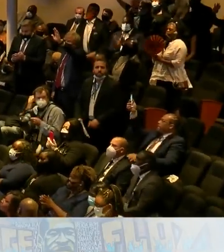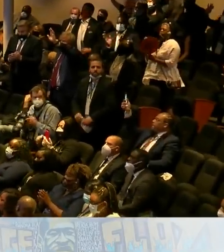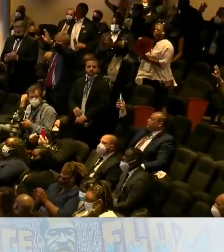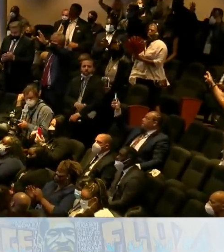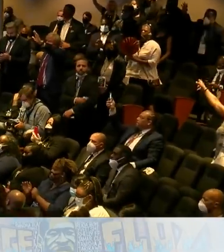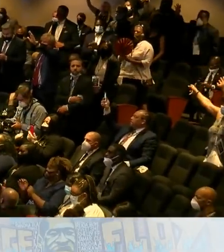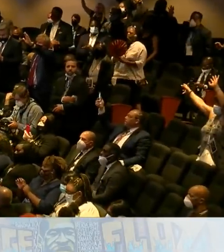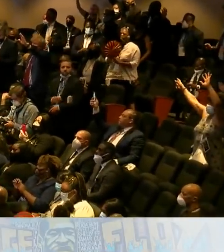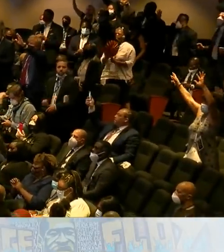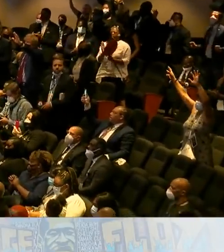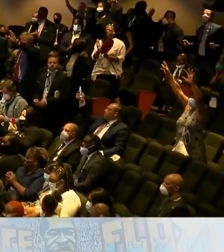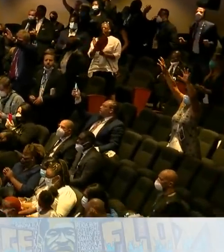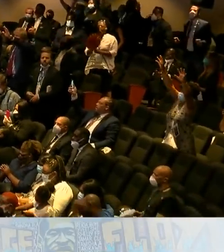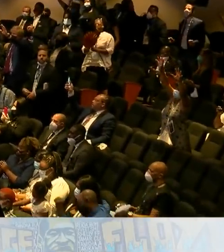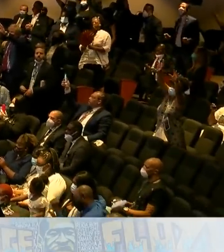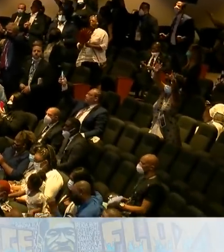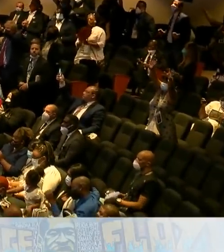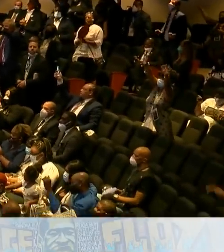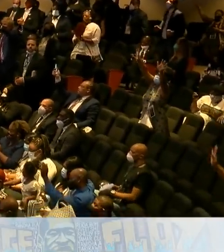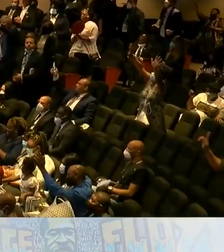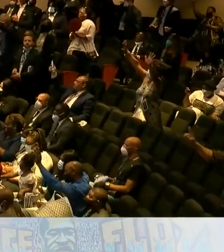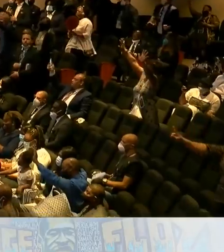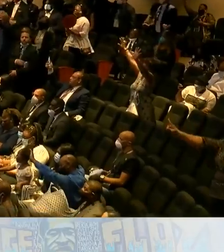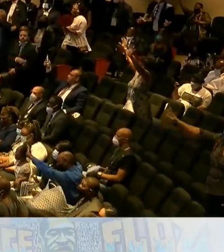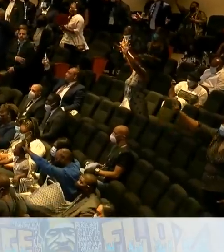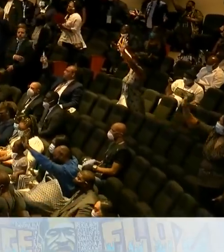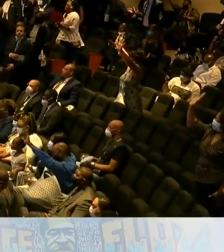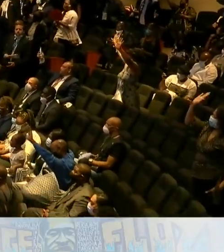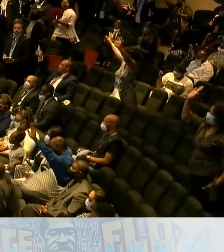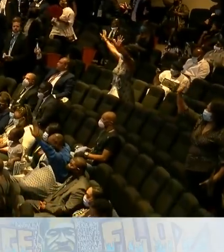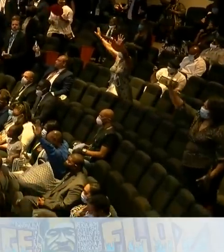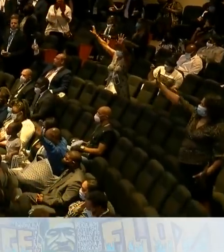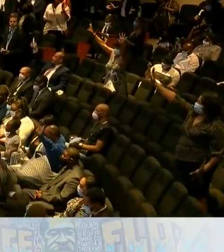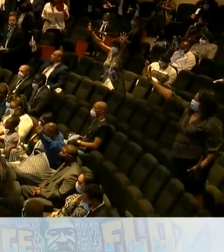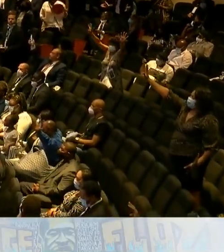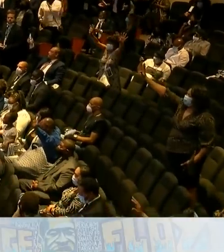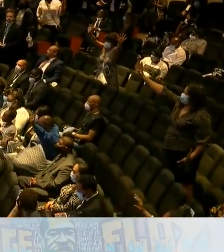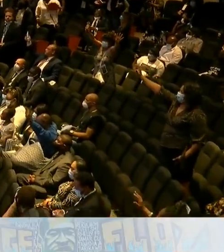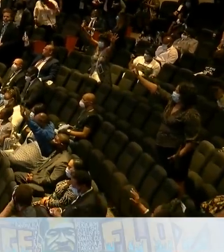PRAISE YOU PRAISE GOD